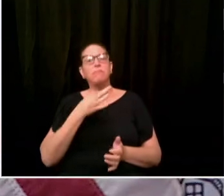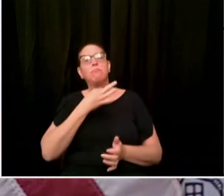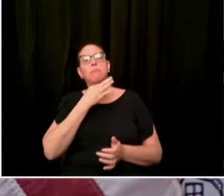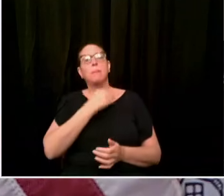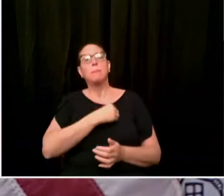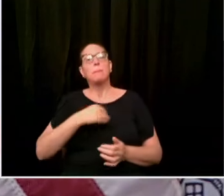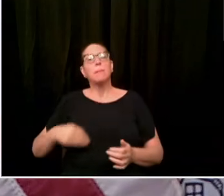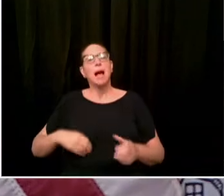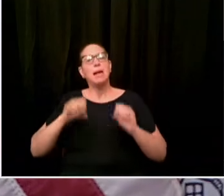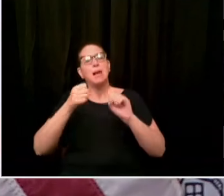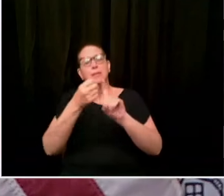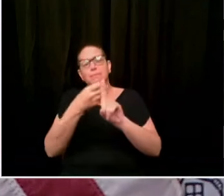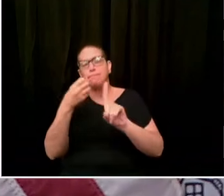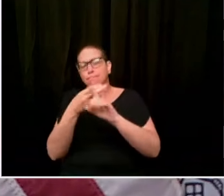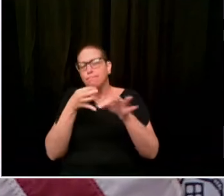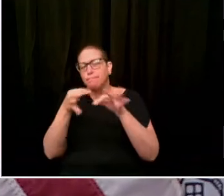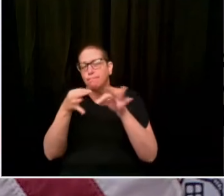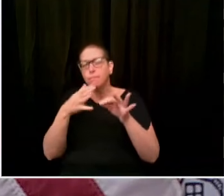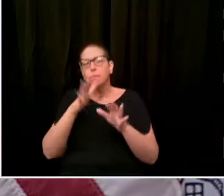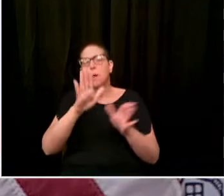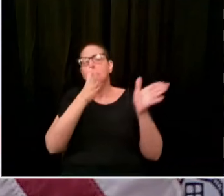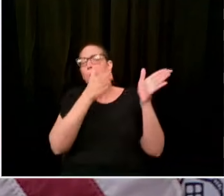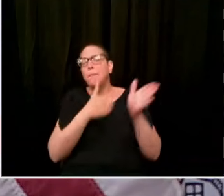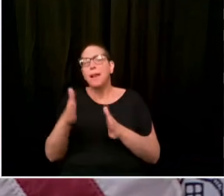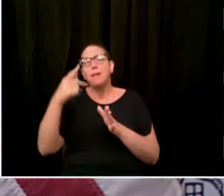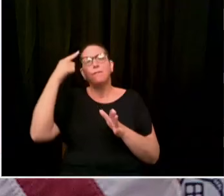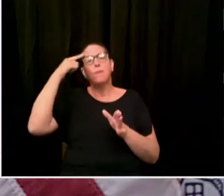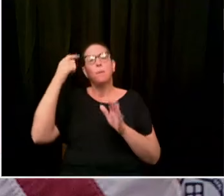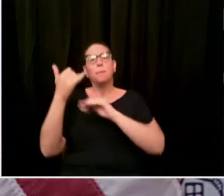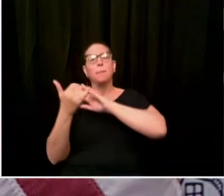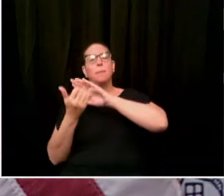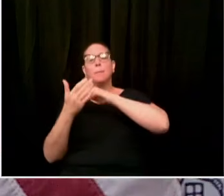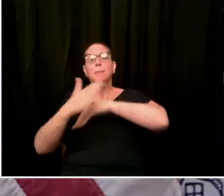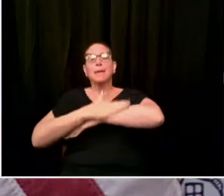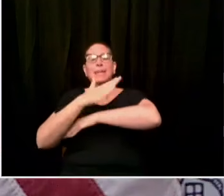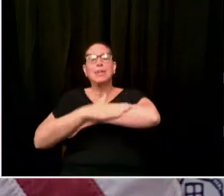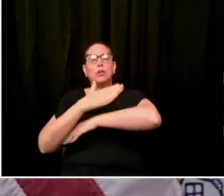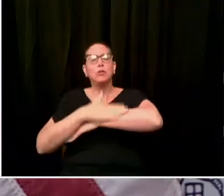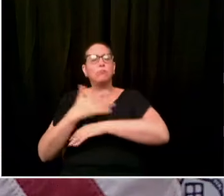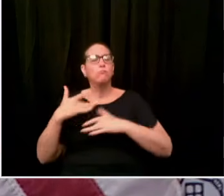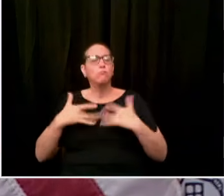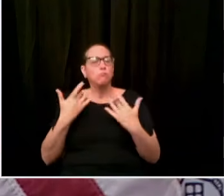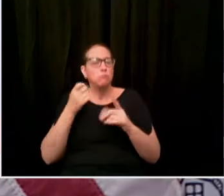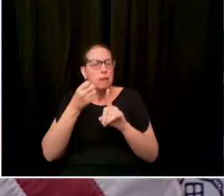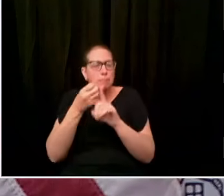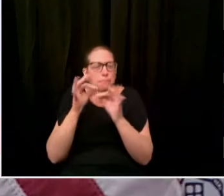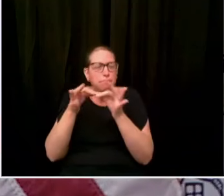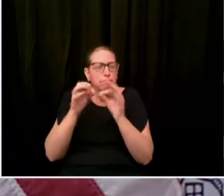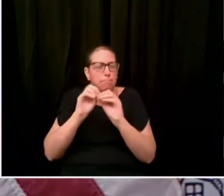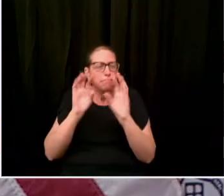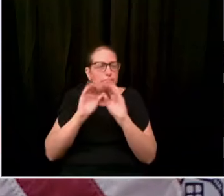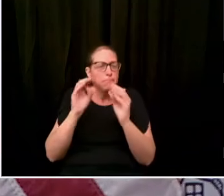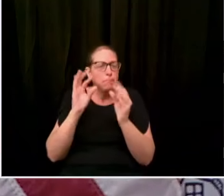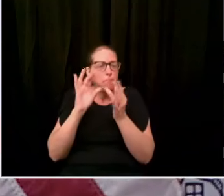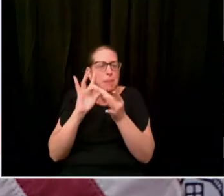JOURNAL." MR. MAYOR, I WANTED YOU TO EXPAND UPON THE BEACHES PLAN, THIS NEW UPDATE, PARTICULARLY